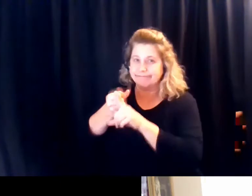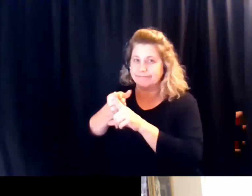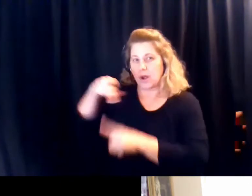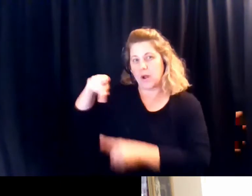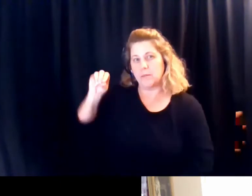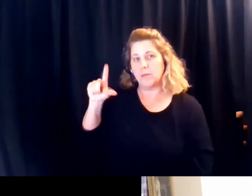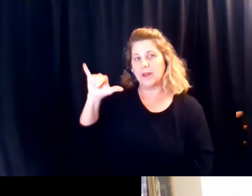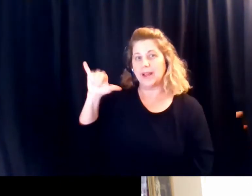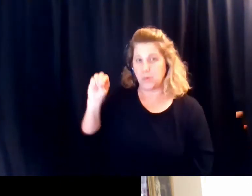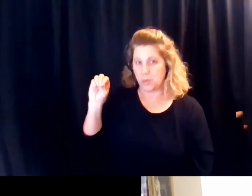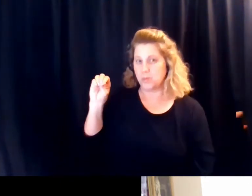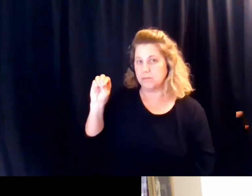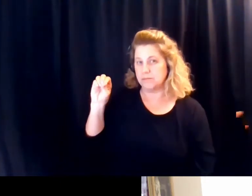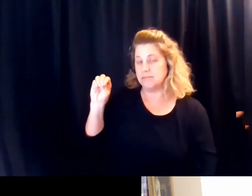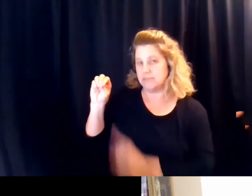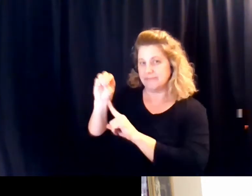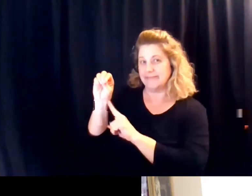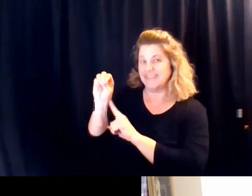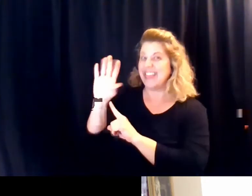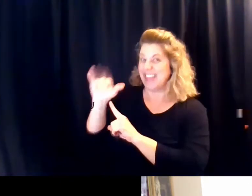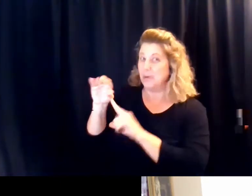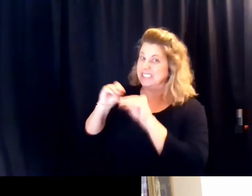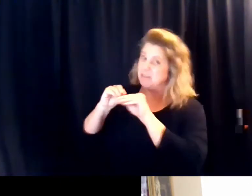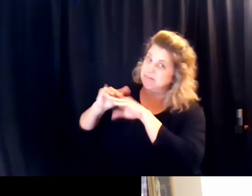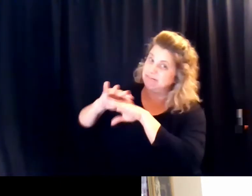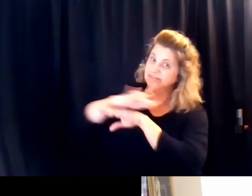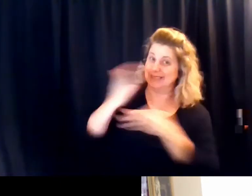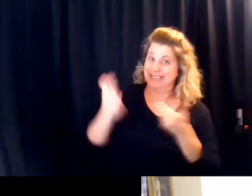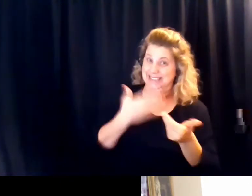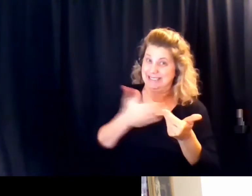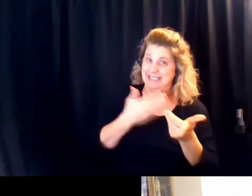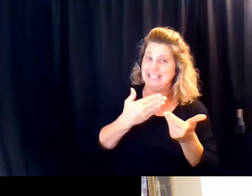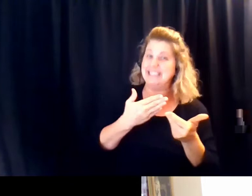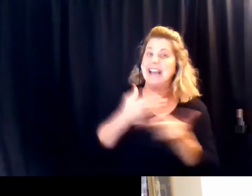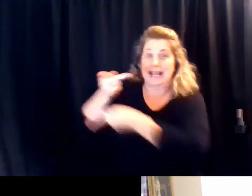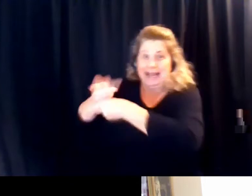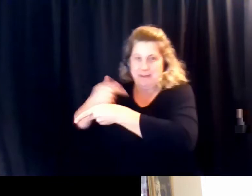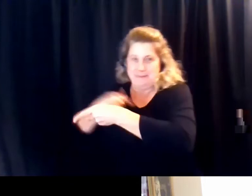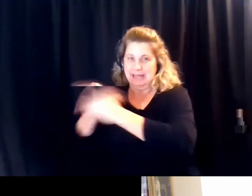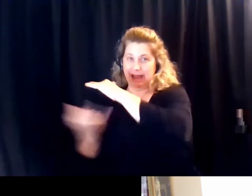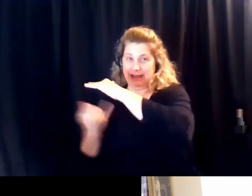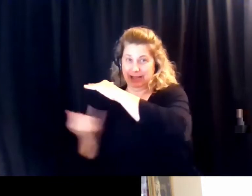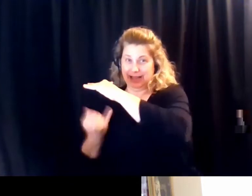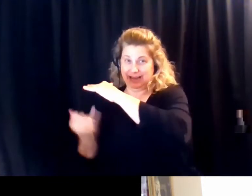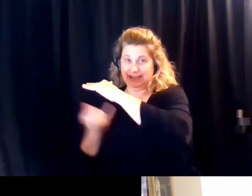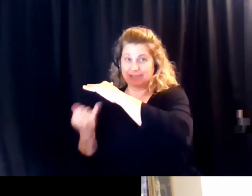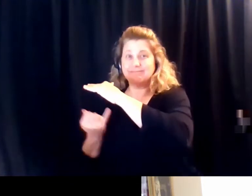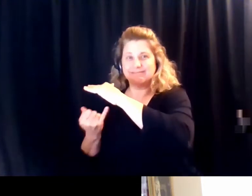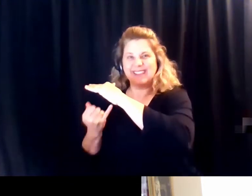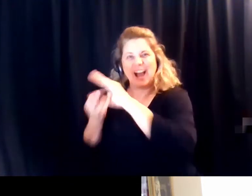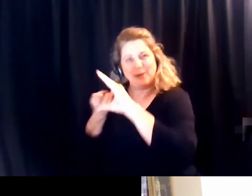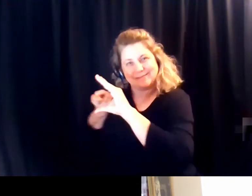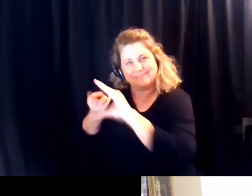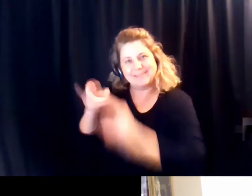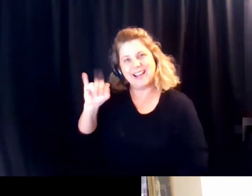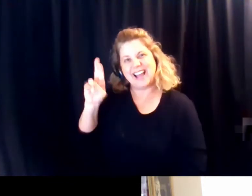Judith Heumann: Am a 72 and a half year old woman with brown hair I wearing glasses that are to and purple and I'm wearing a